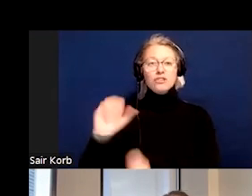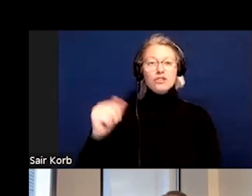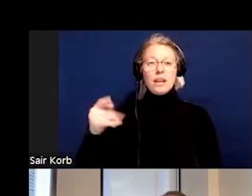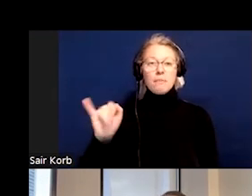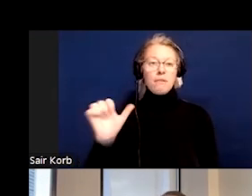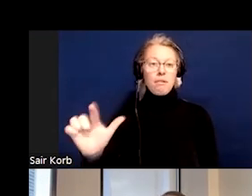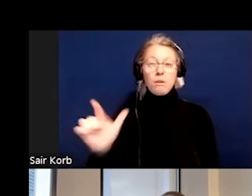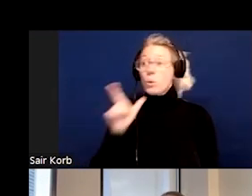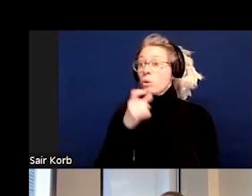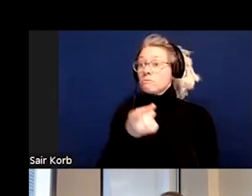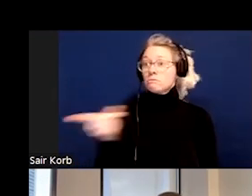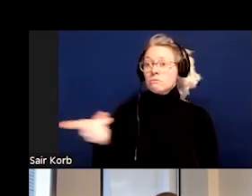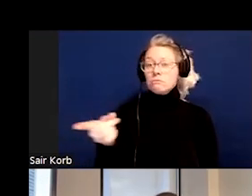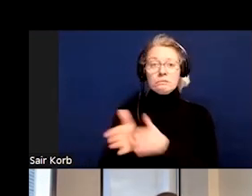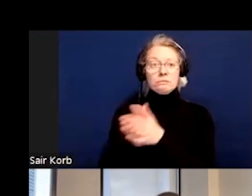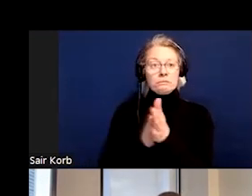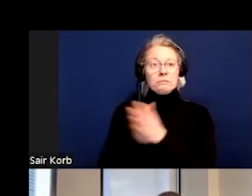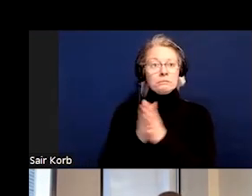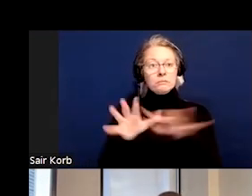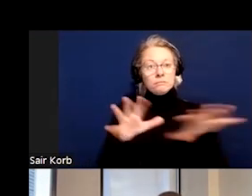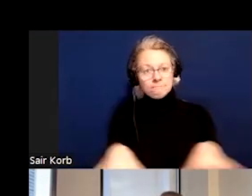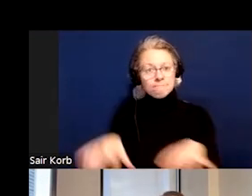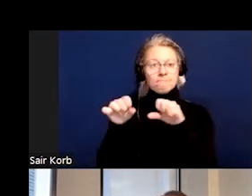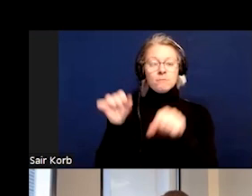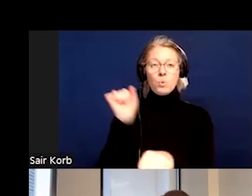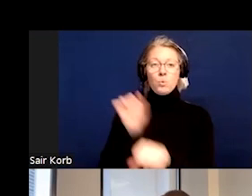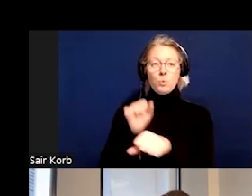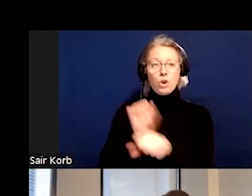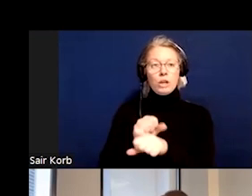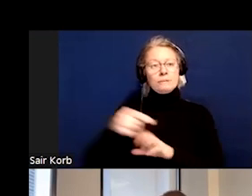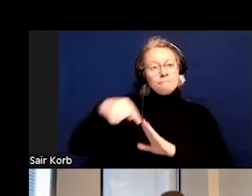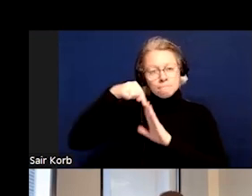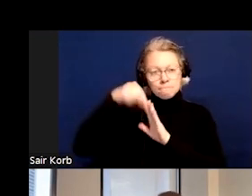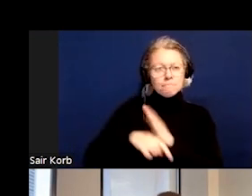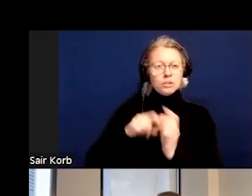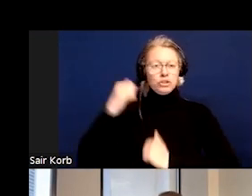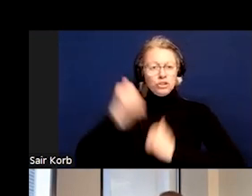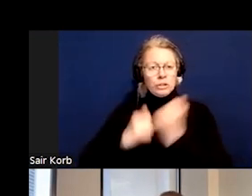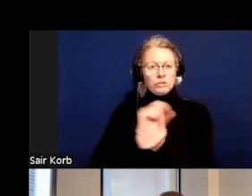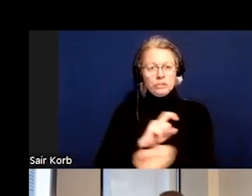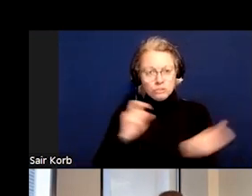who are seriously undertaking work that focuses on deep structural change, including lifecycle